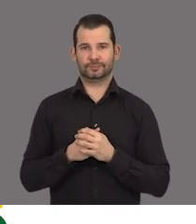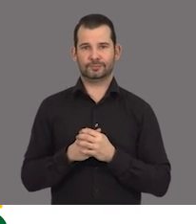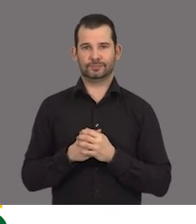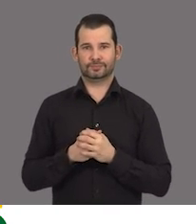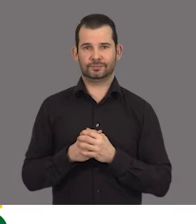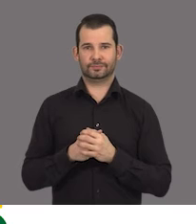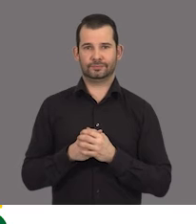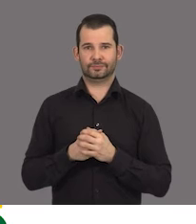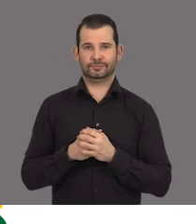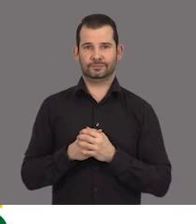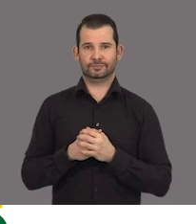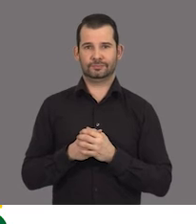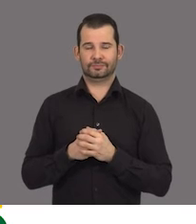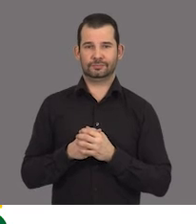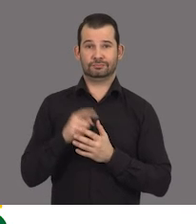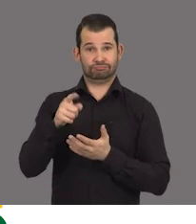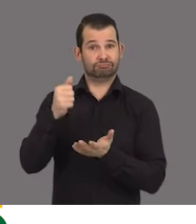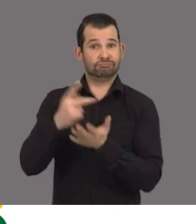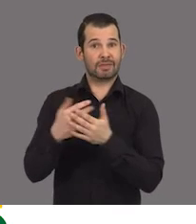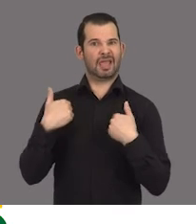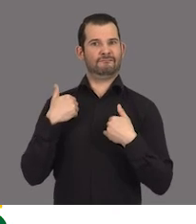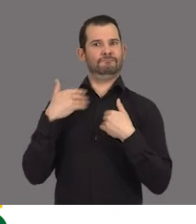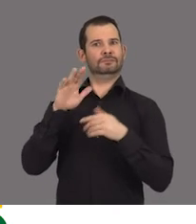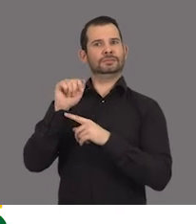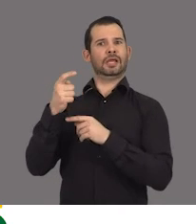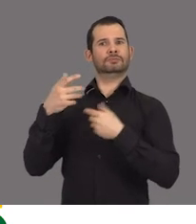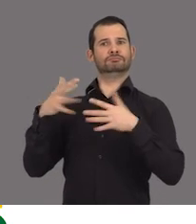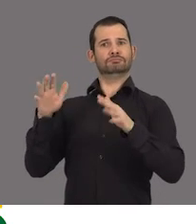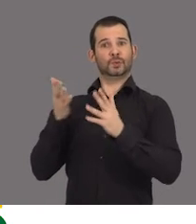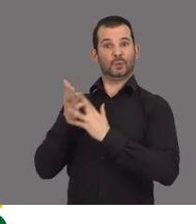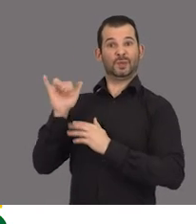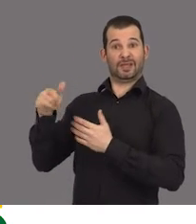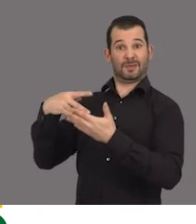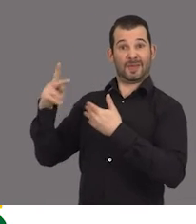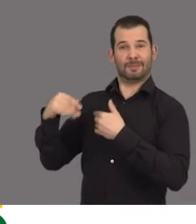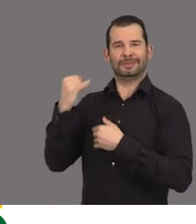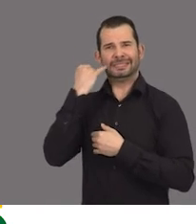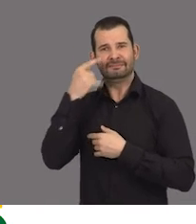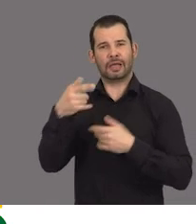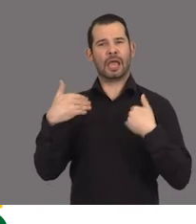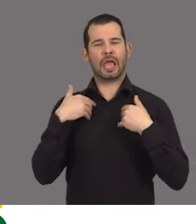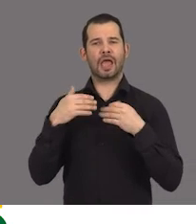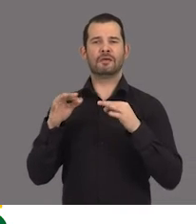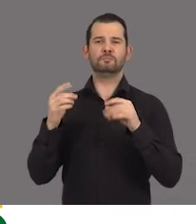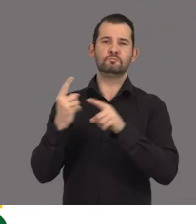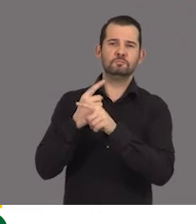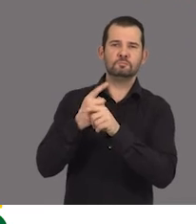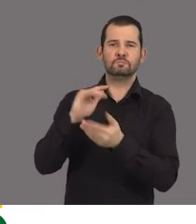You’re eligible to have your taxes done through the program if you have a modest income and a simple tax situation.